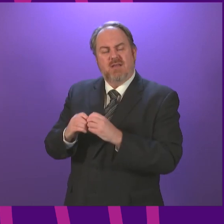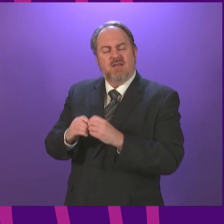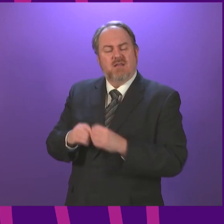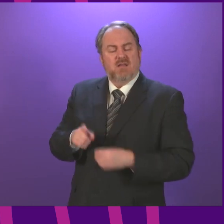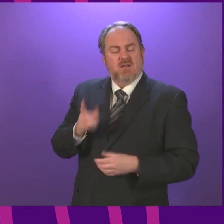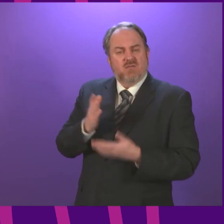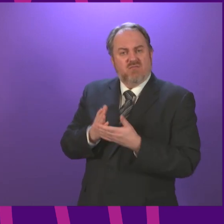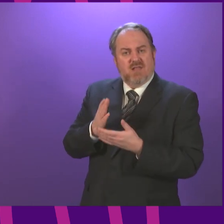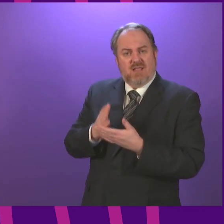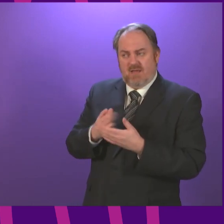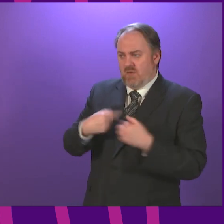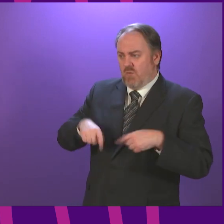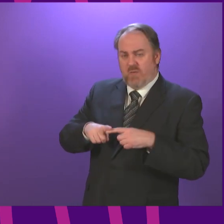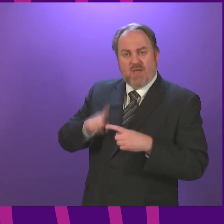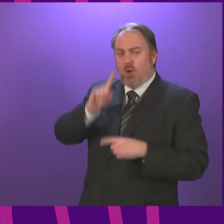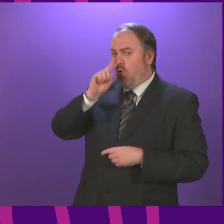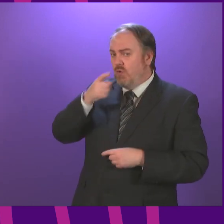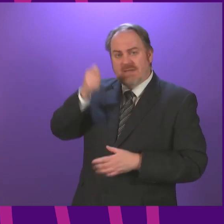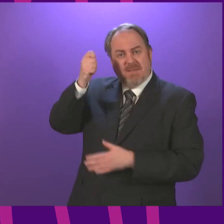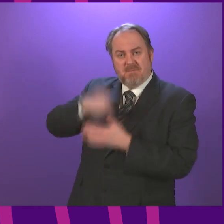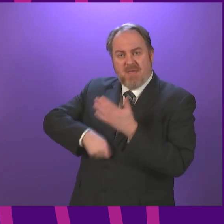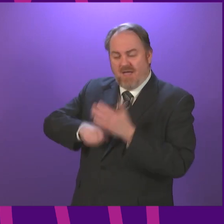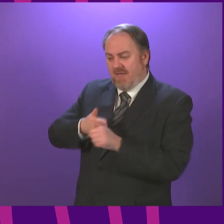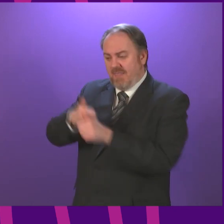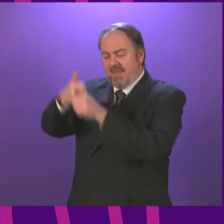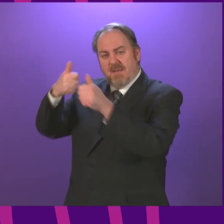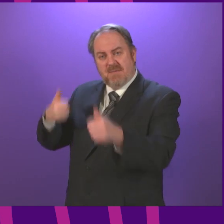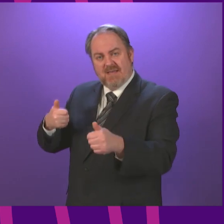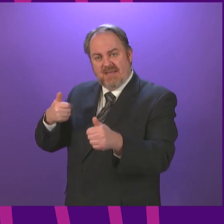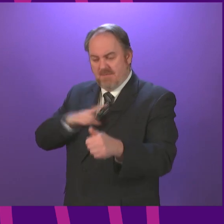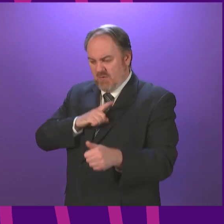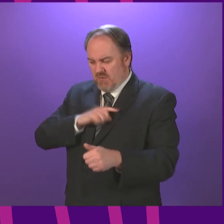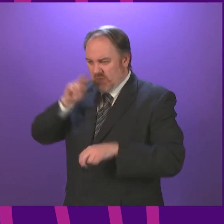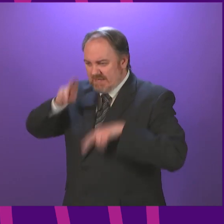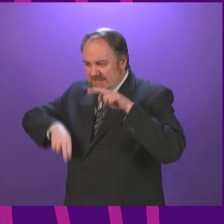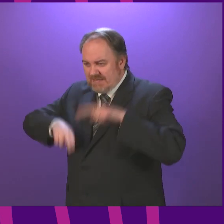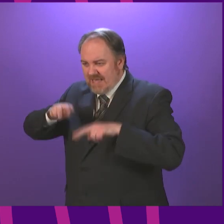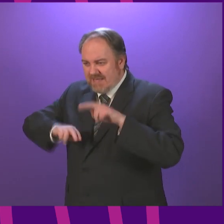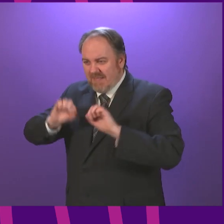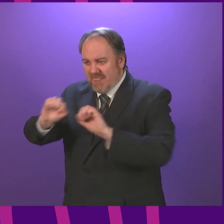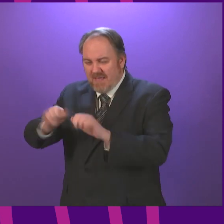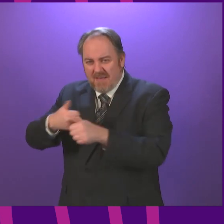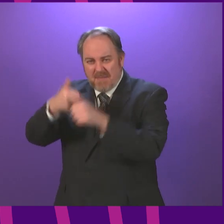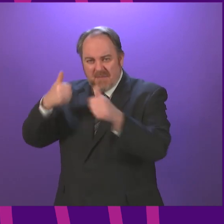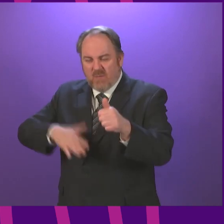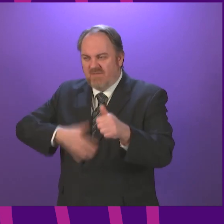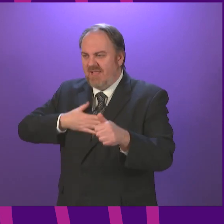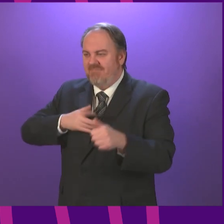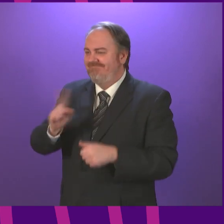that because we could not satisfy those tests in that situation. Those are serious issues,